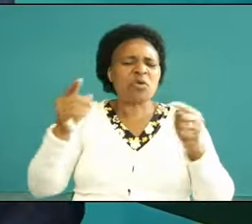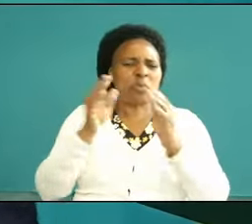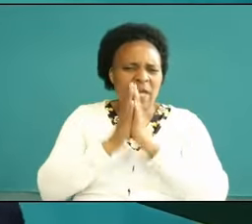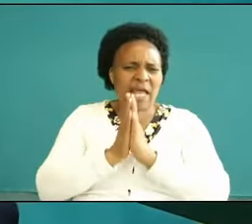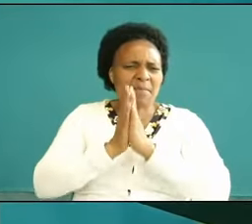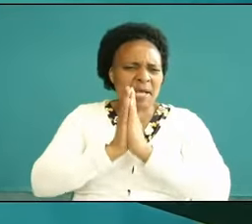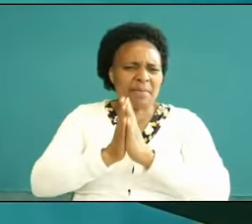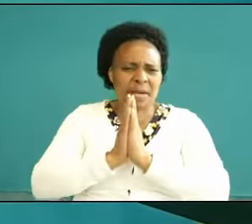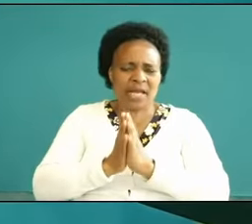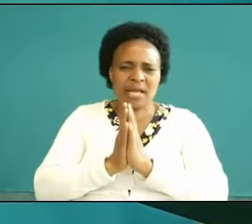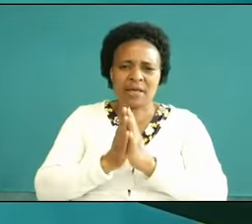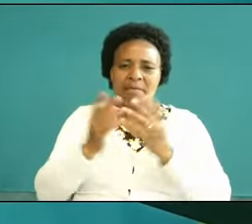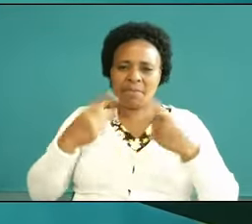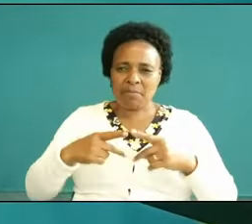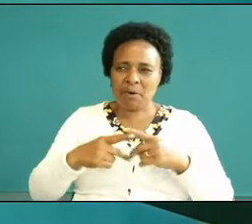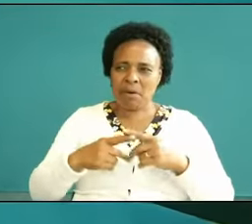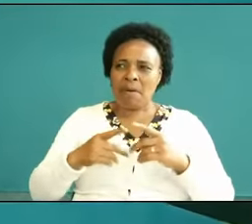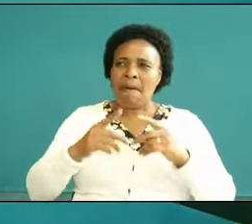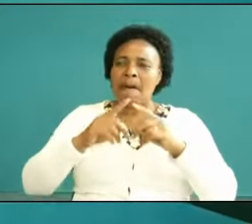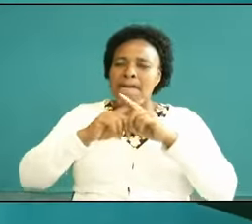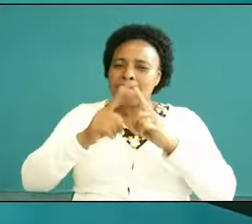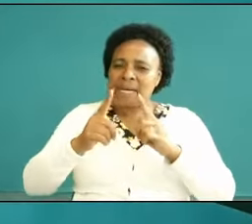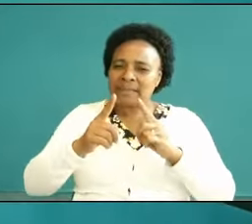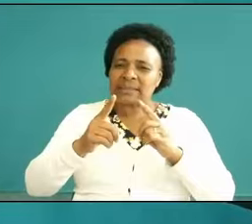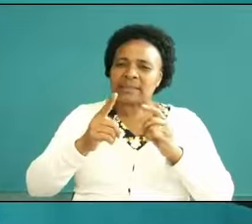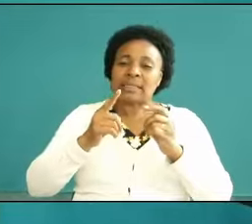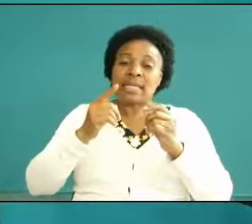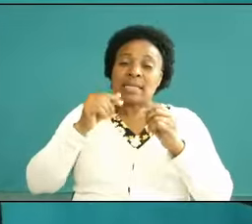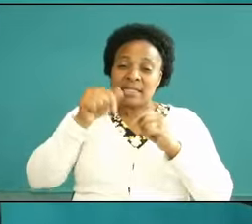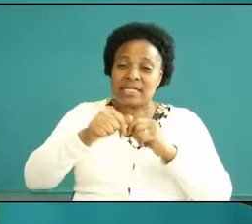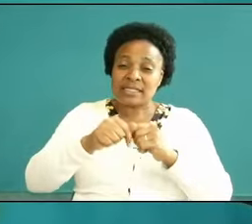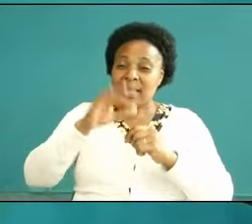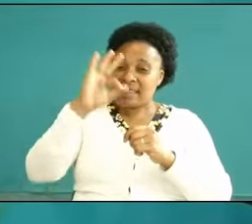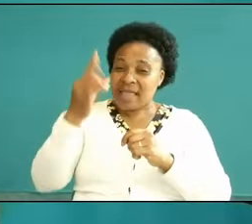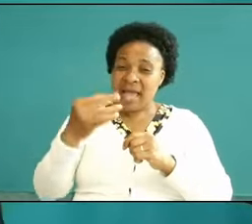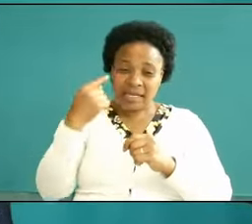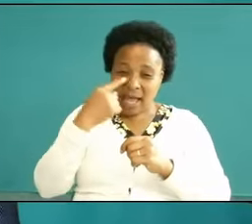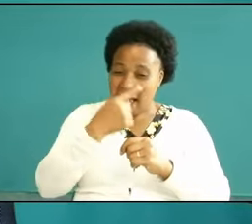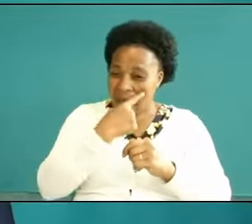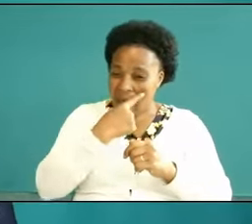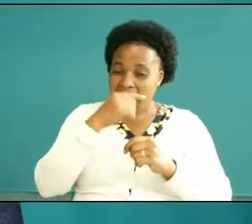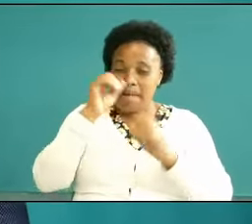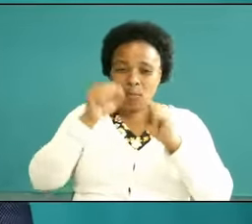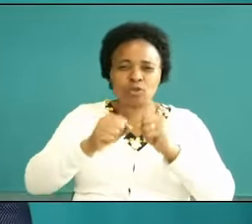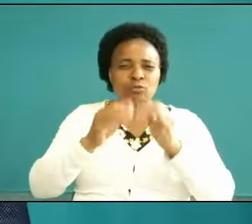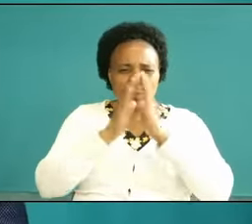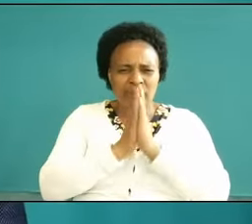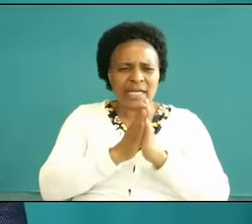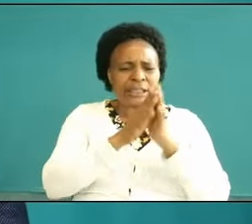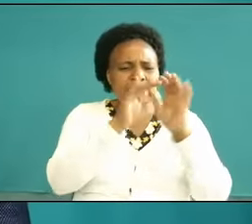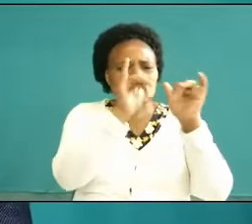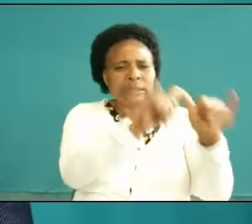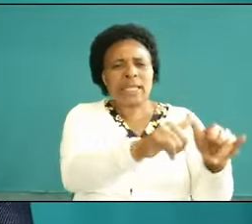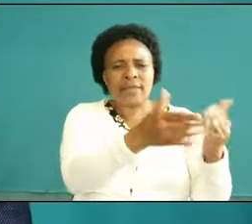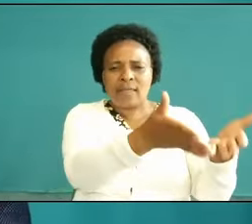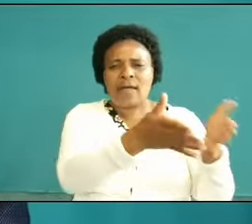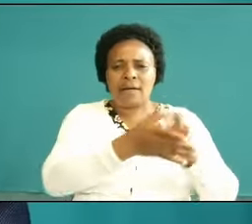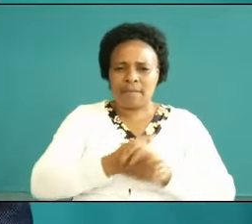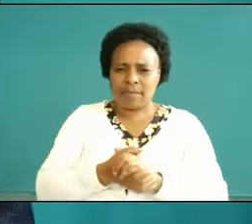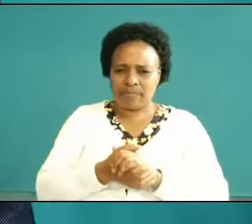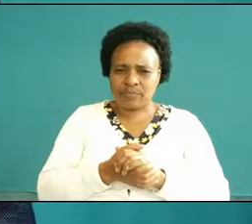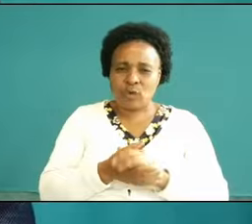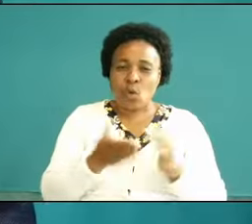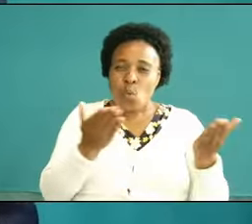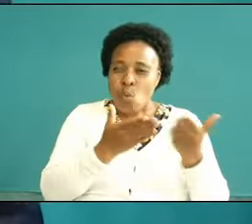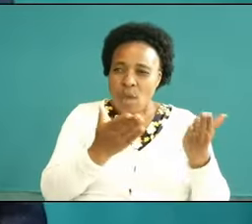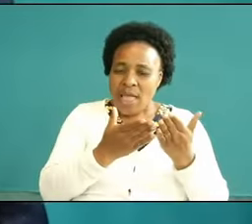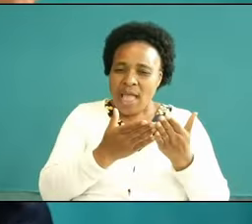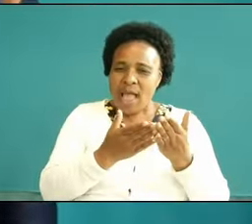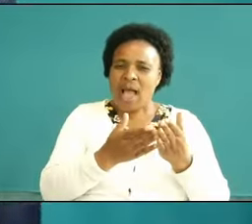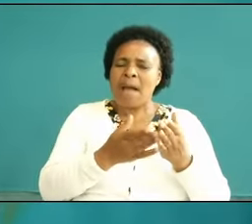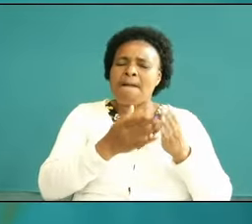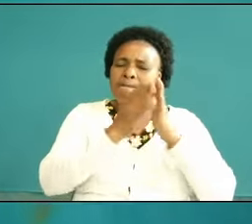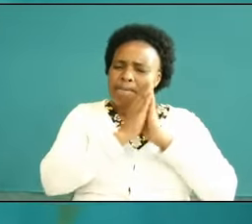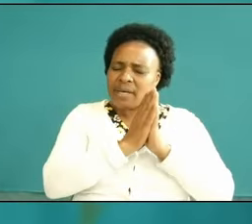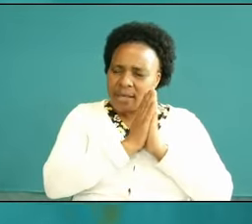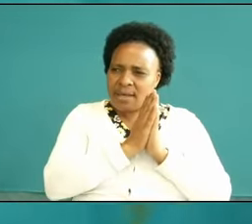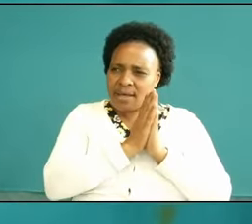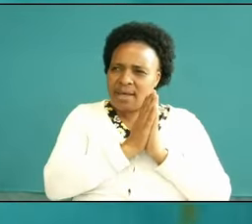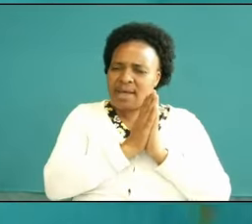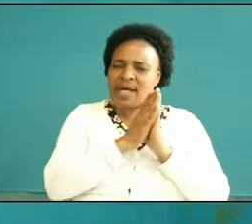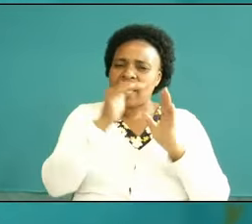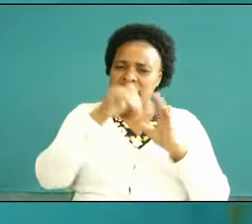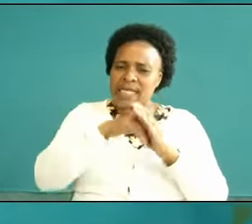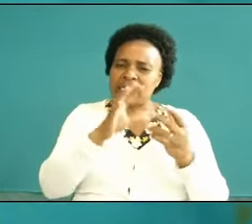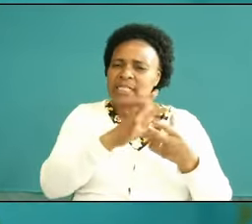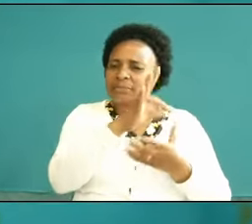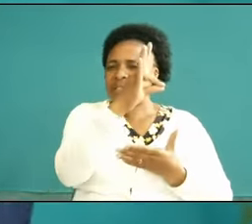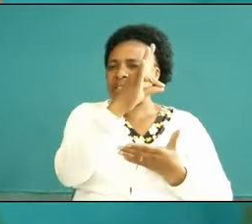are praying people but how many of us have been to the spirit room where Paul says pray in the spirit